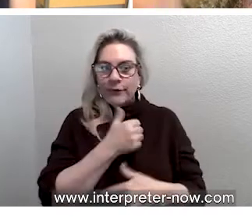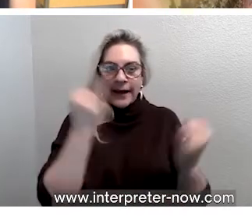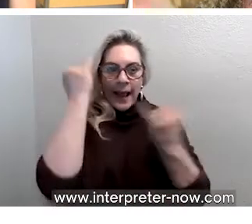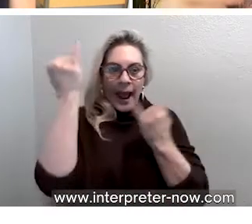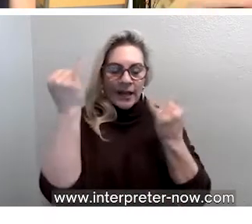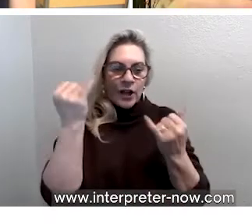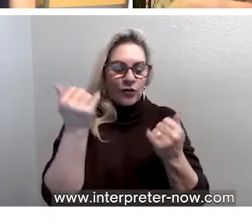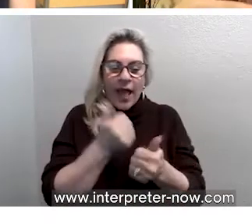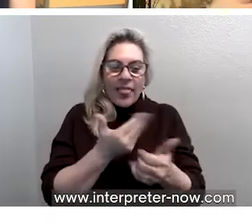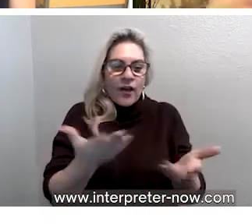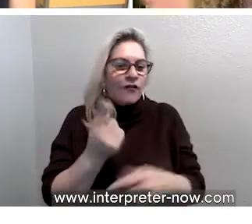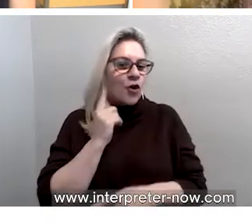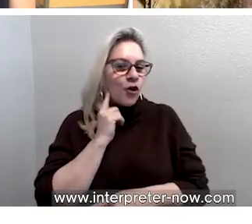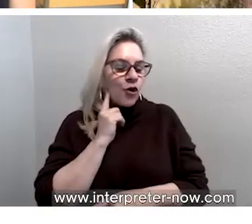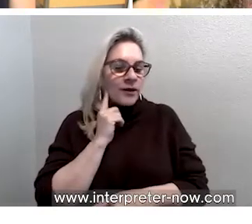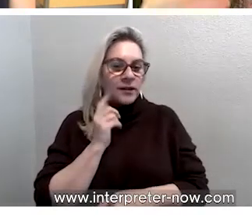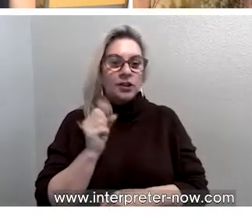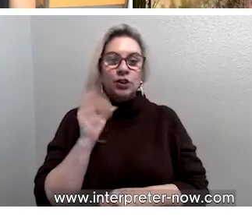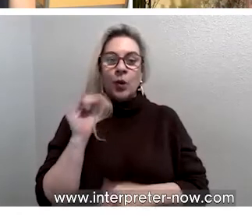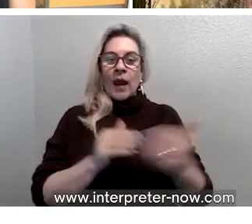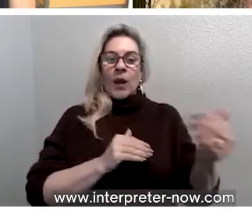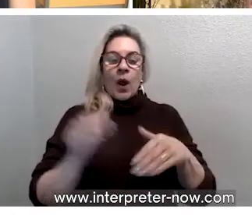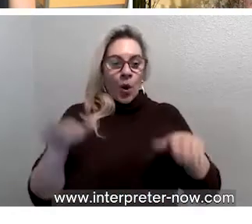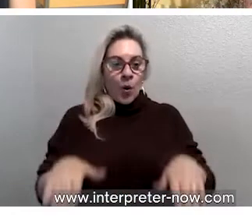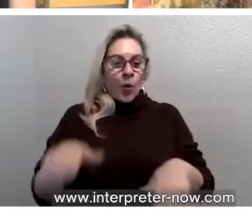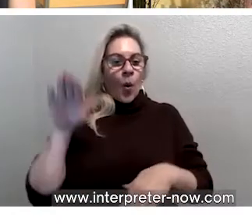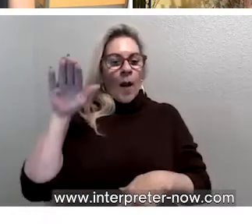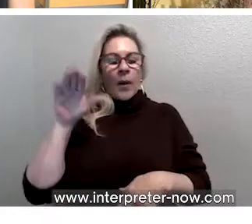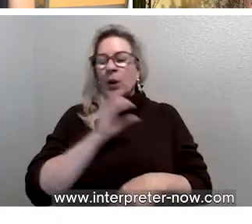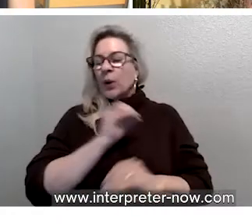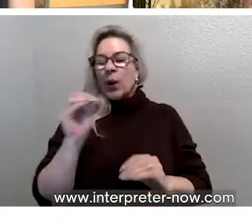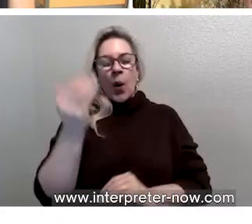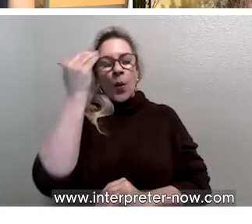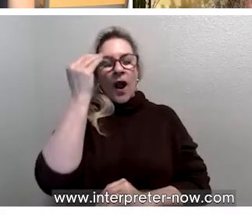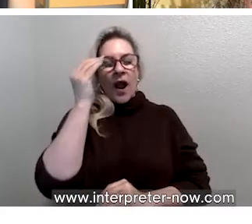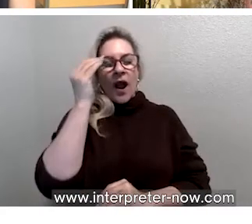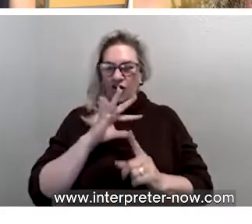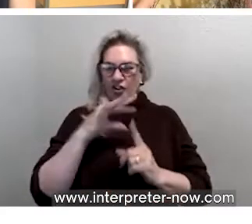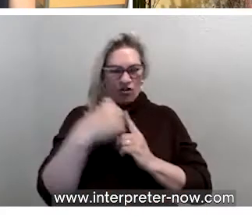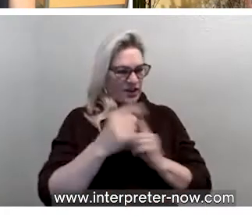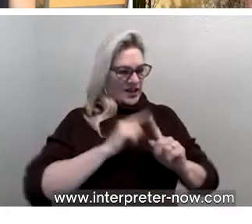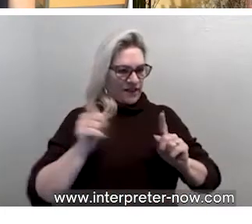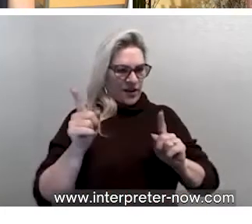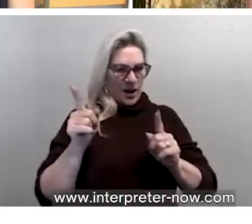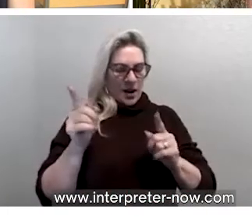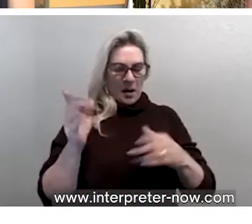So, growing up, there wasn't any awareness of the cultural differences between my parents and how they raised us.